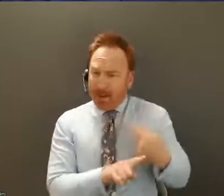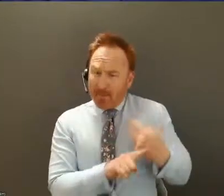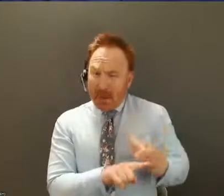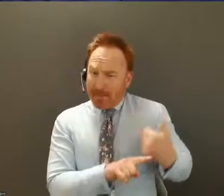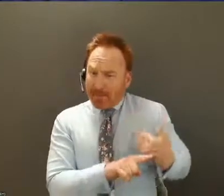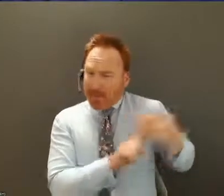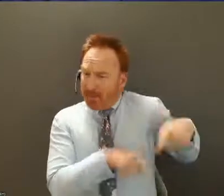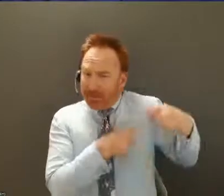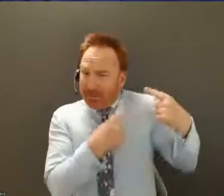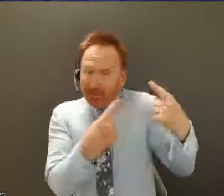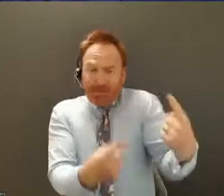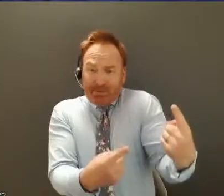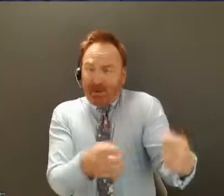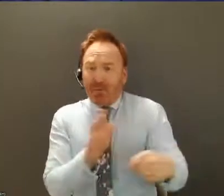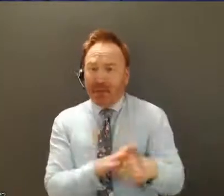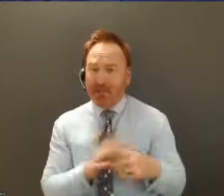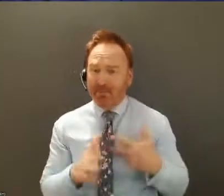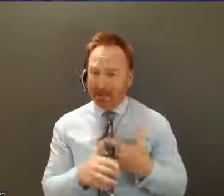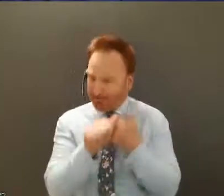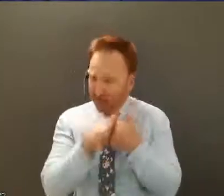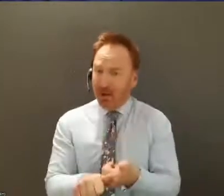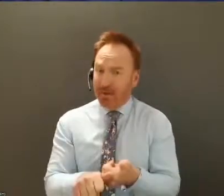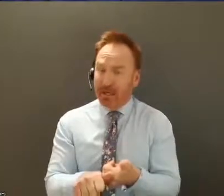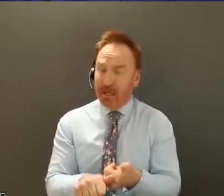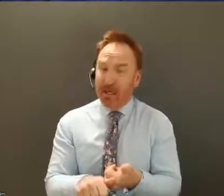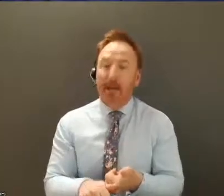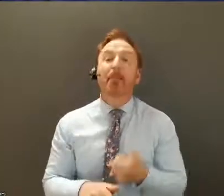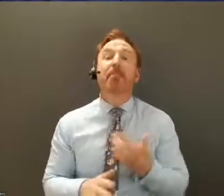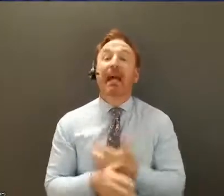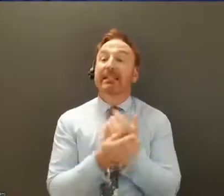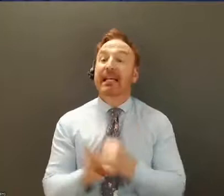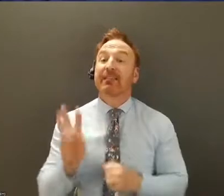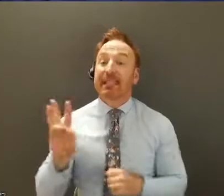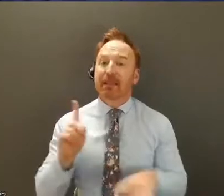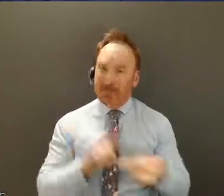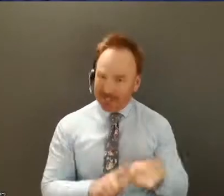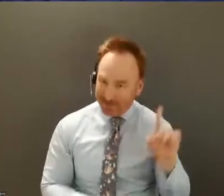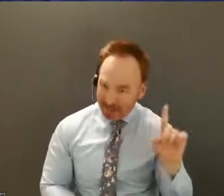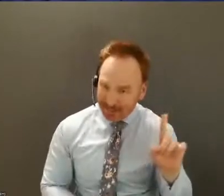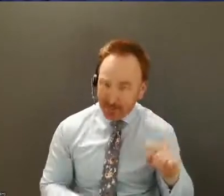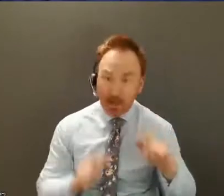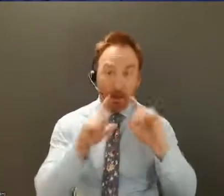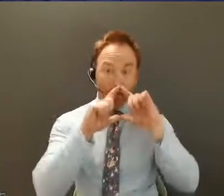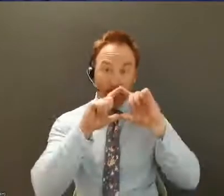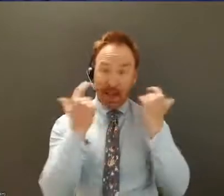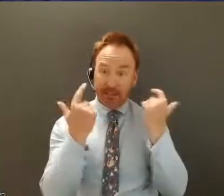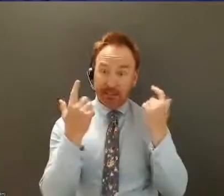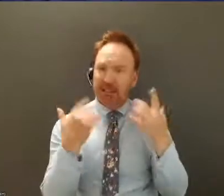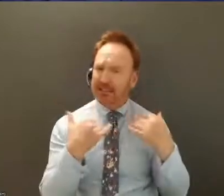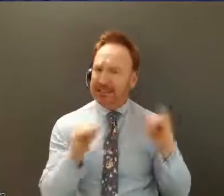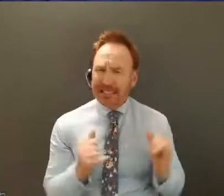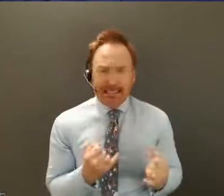yourself from getting seriously and potentially needing intensive care.